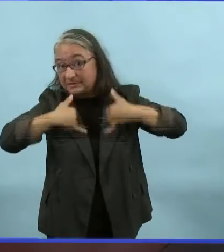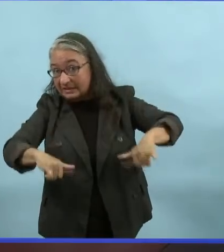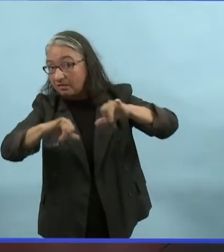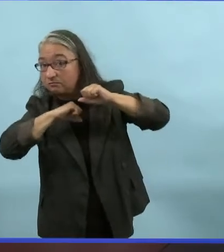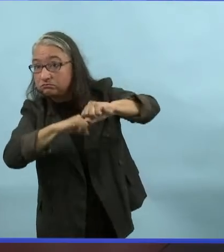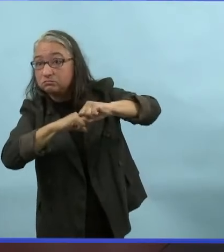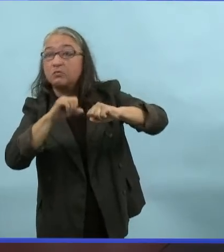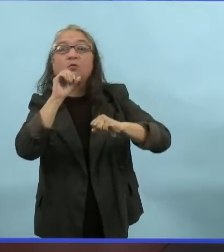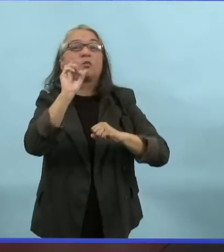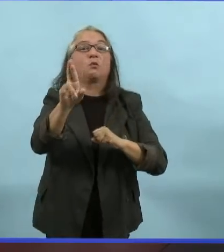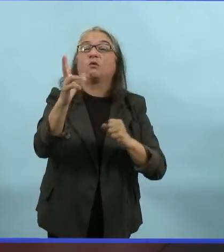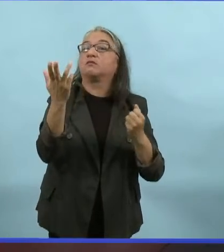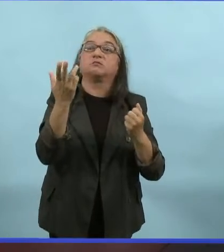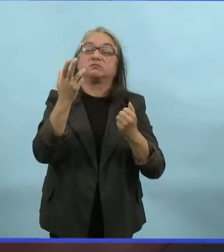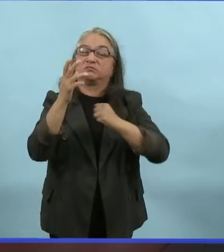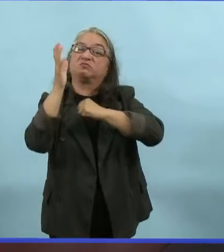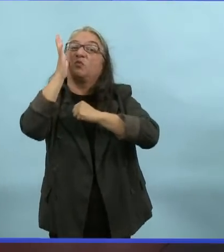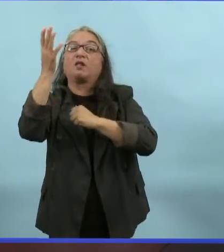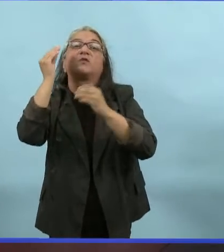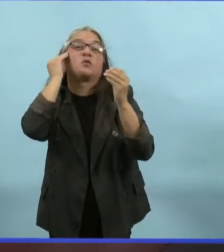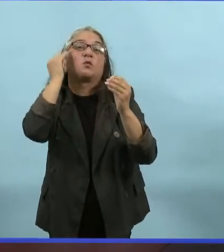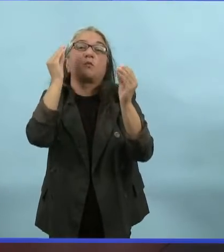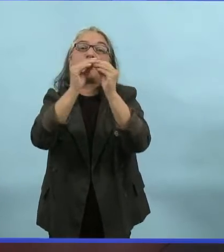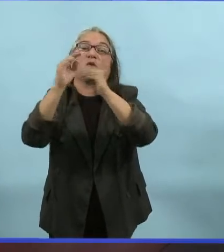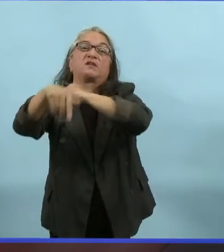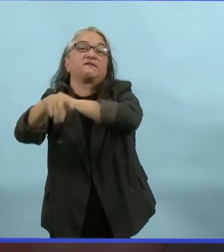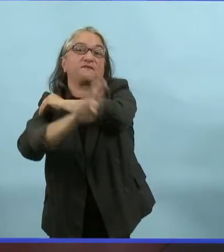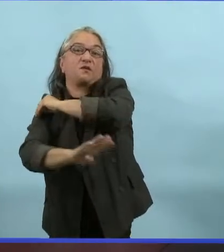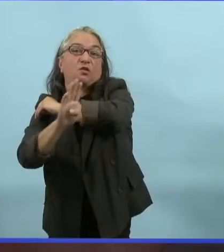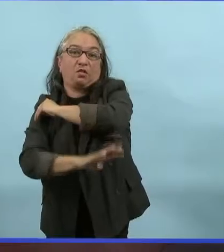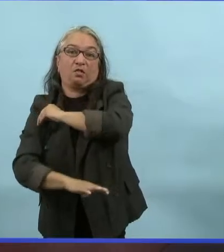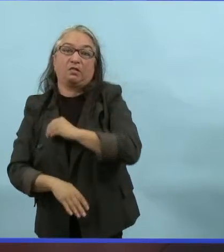for Manitobans going to other provinces this summer besides being fully vaccinated would